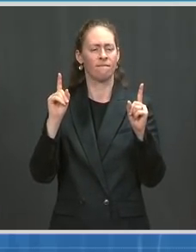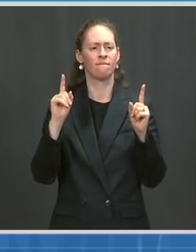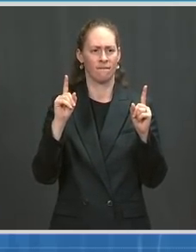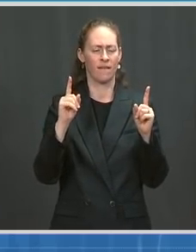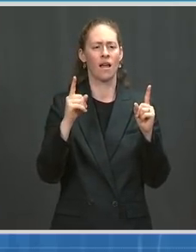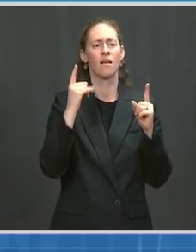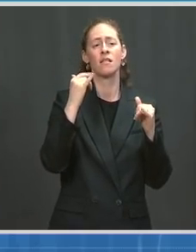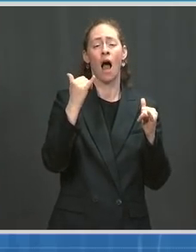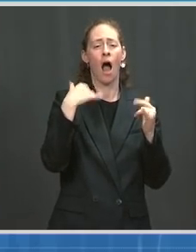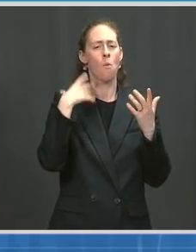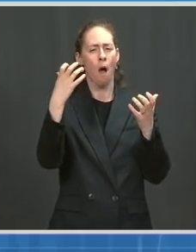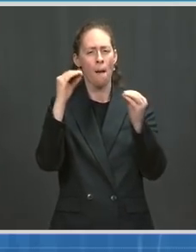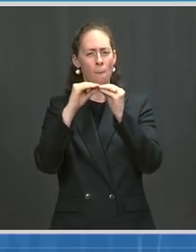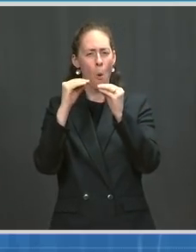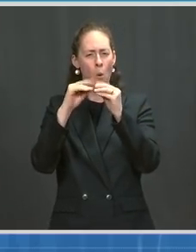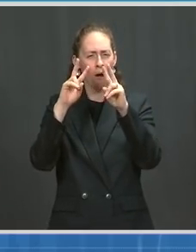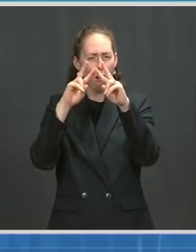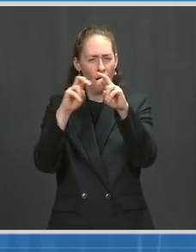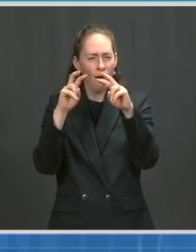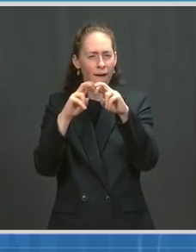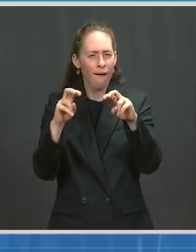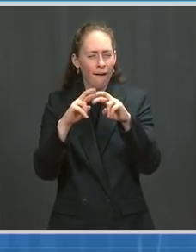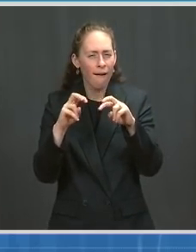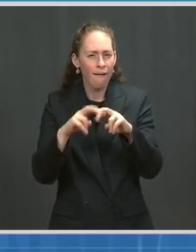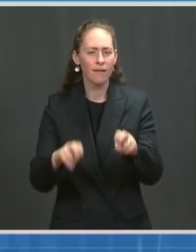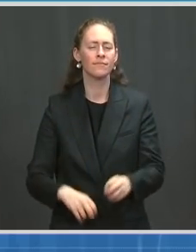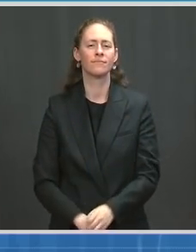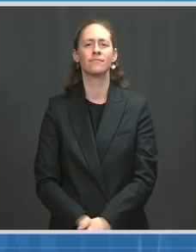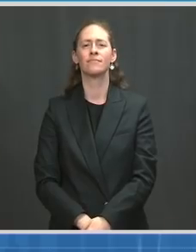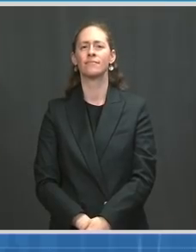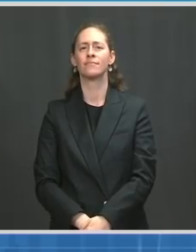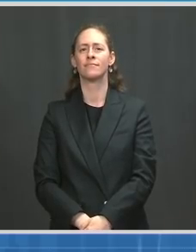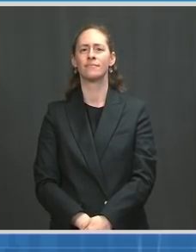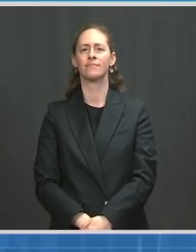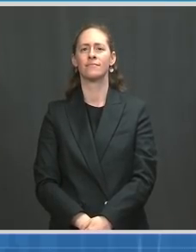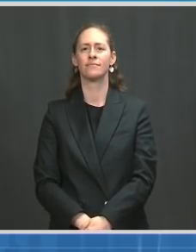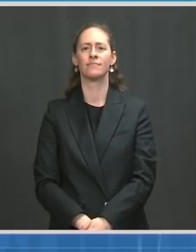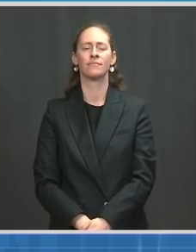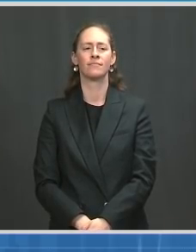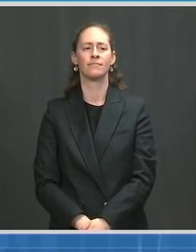Next slide. If you look at the hospitalizations